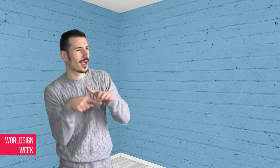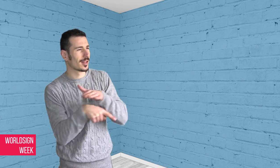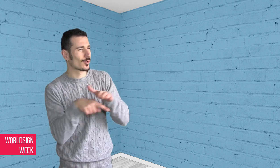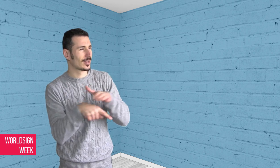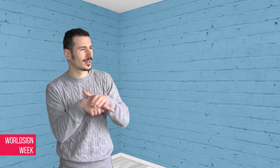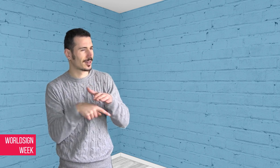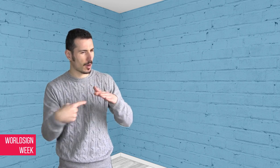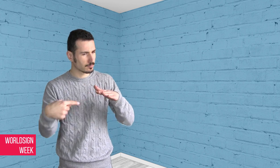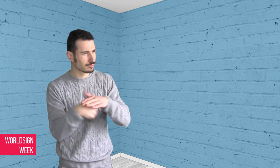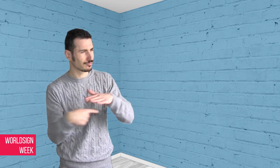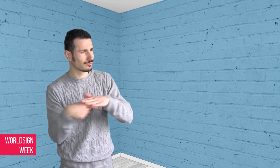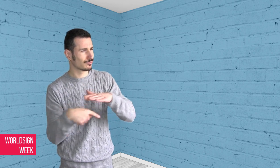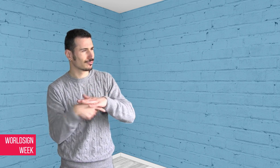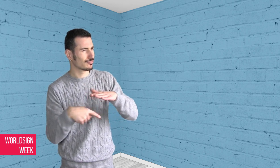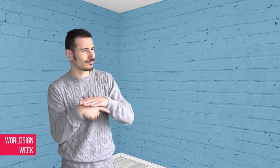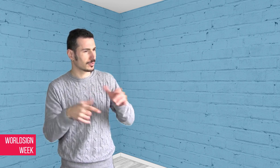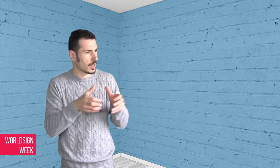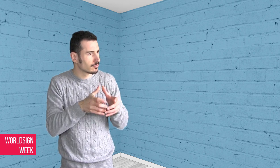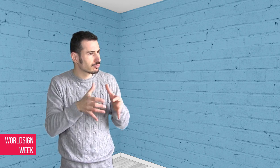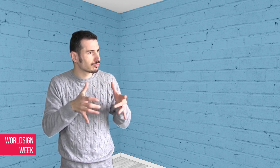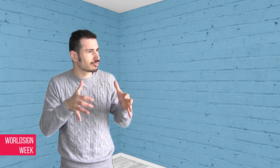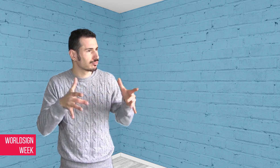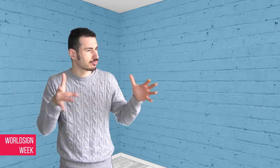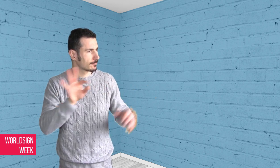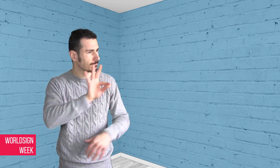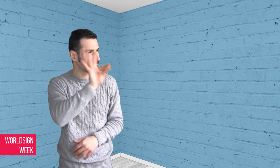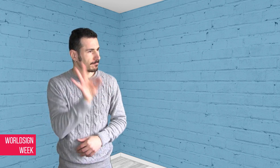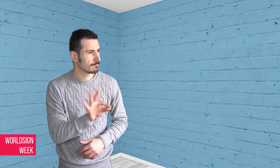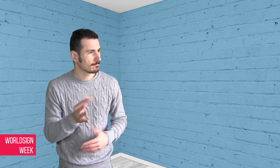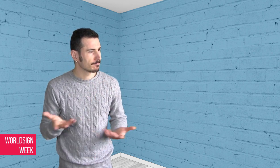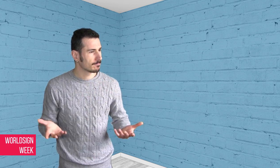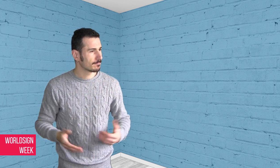experiencing the migration crisis? Will they grow?